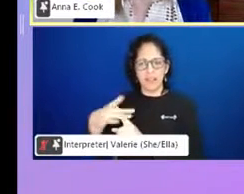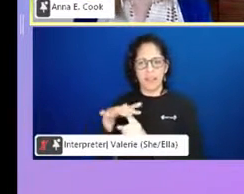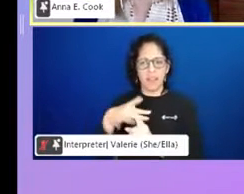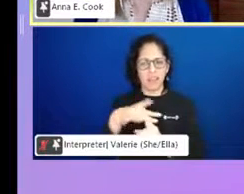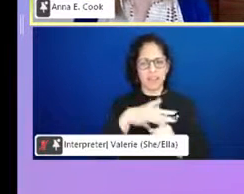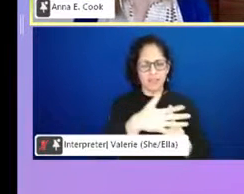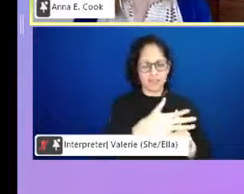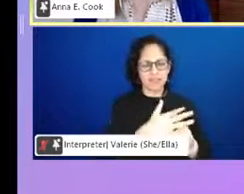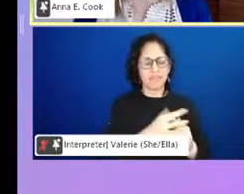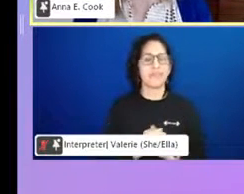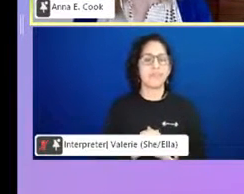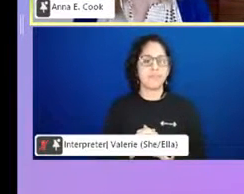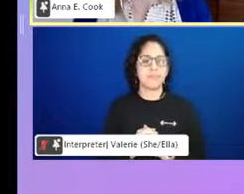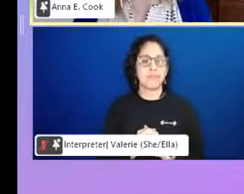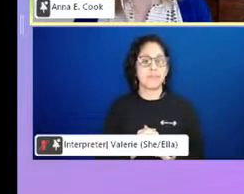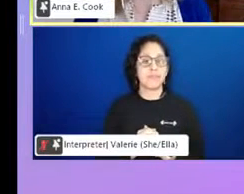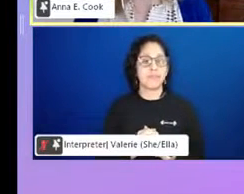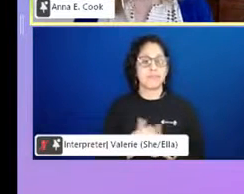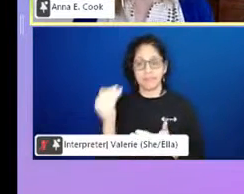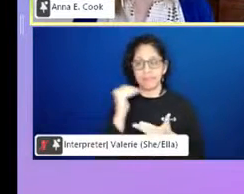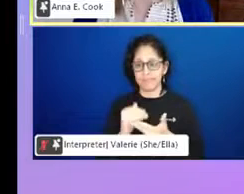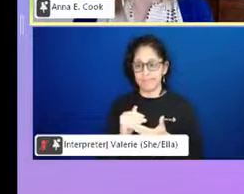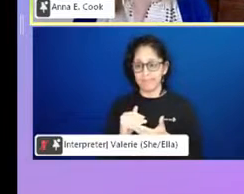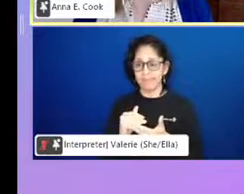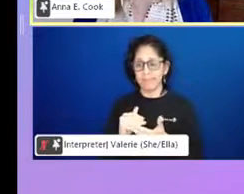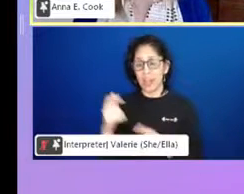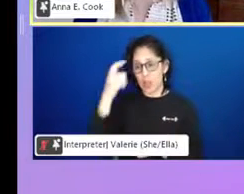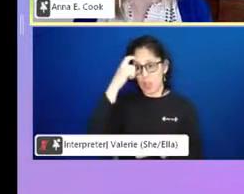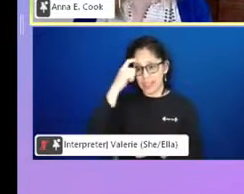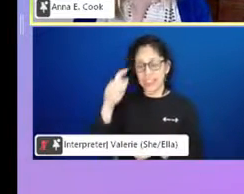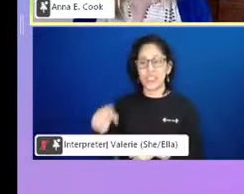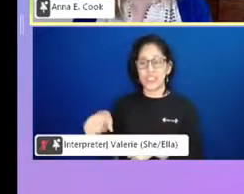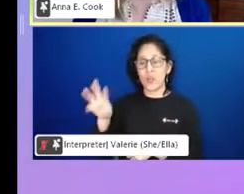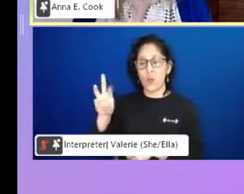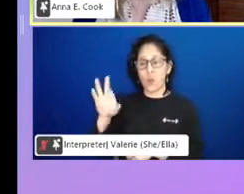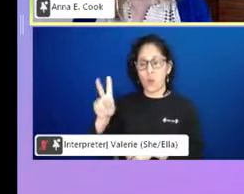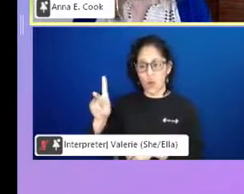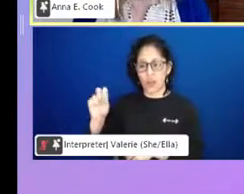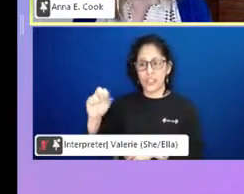we also have the cognition worksheet which can be used to help you integrate inclusive